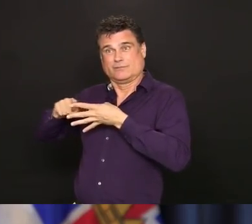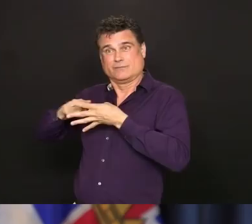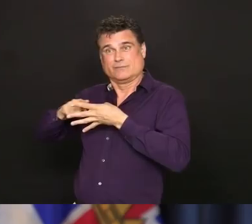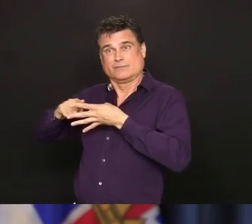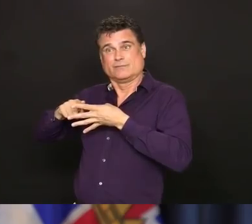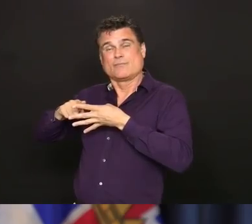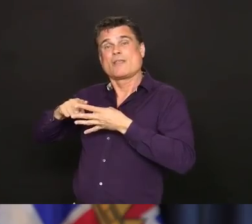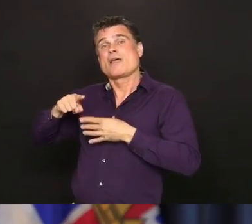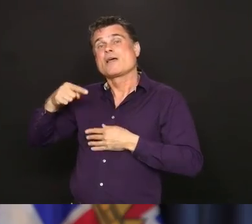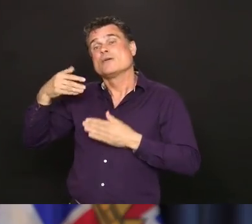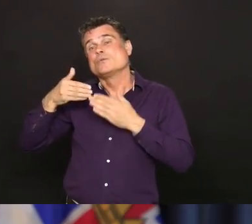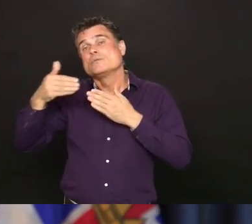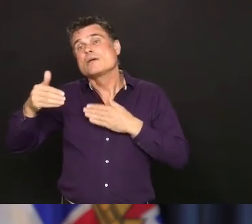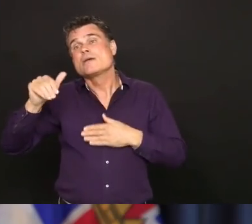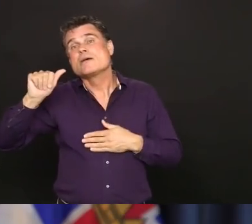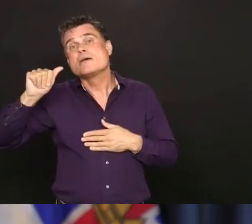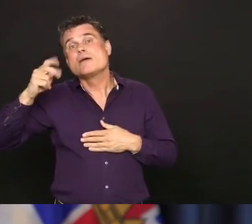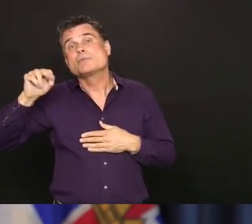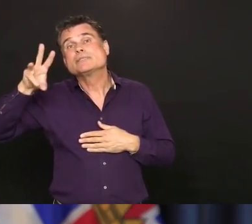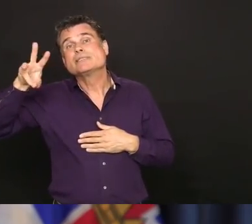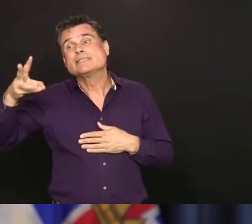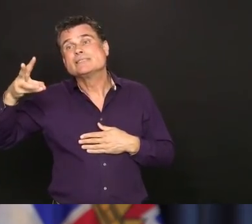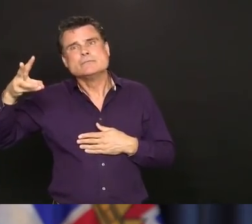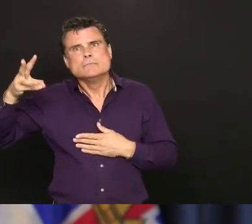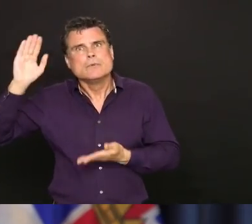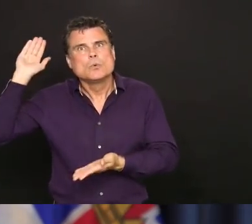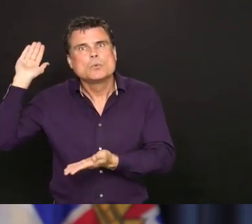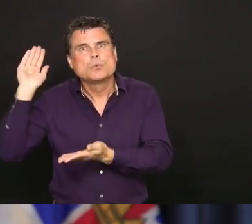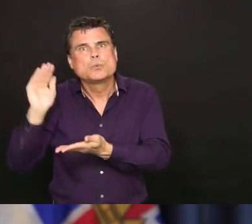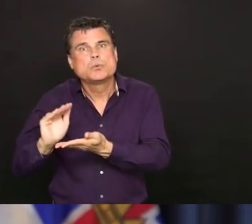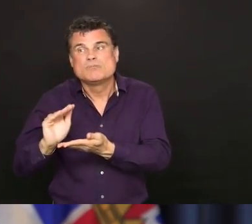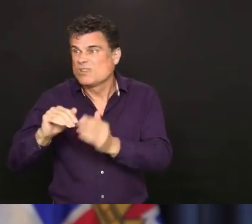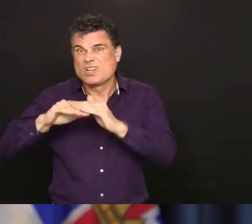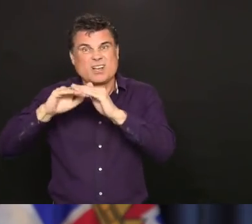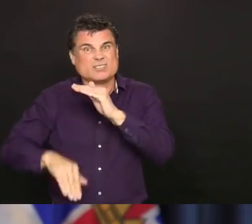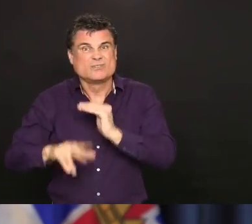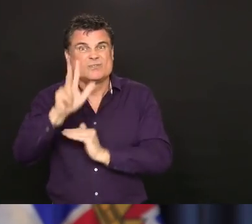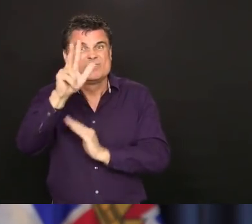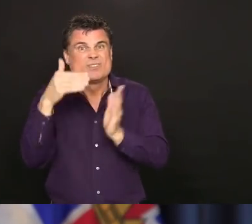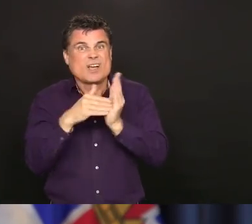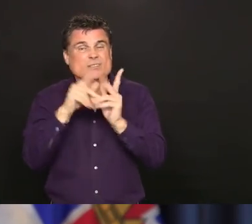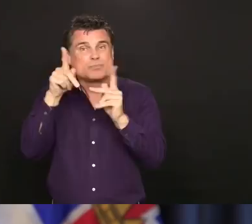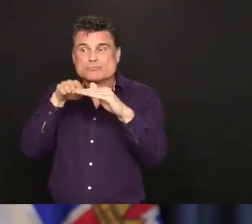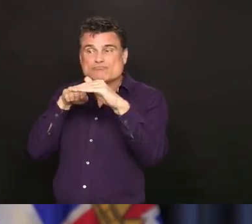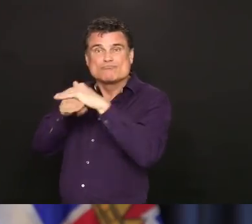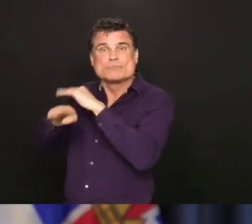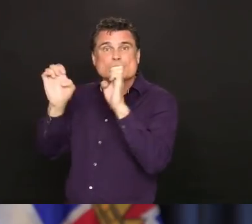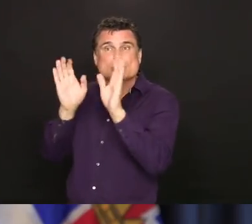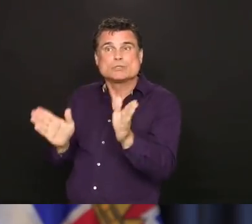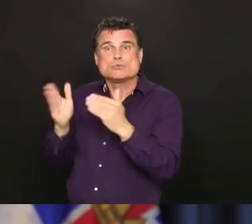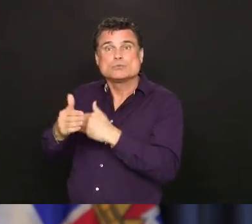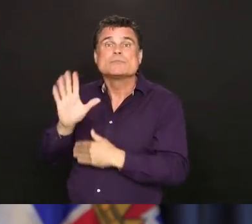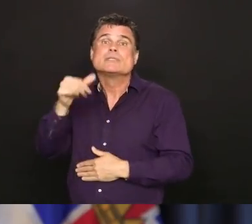Yesterday the number of emergency room visits was back up to 4,015. It's one of the reasons why Dr Henry